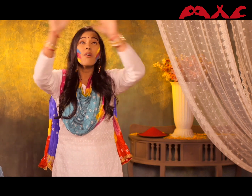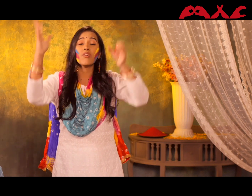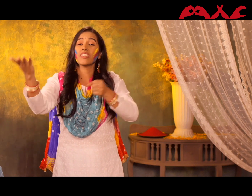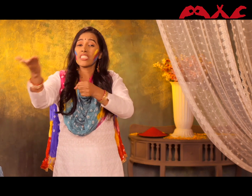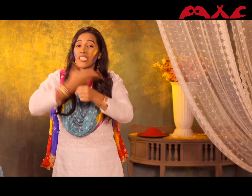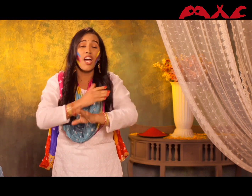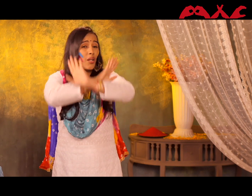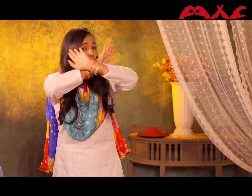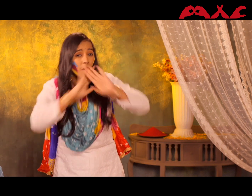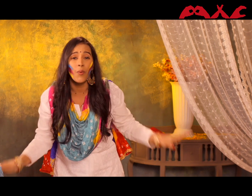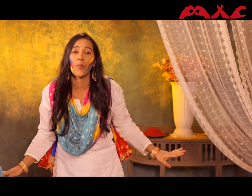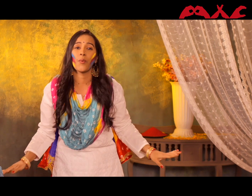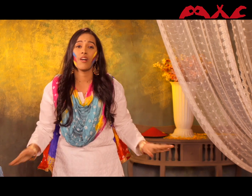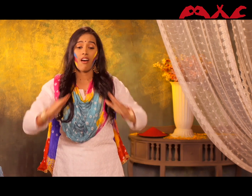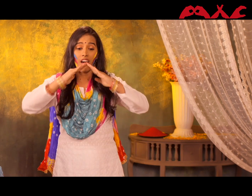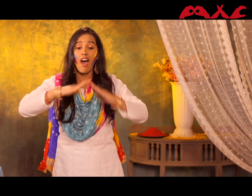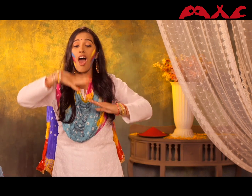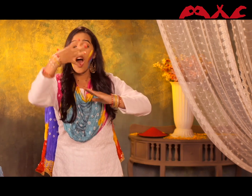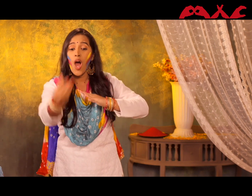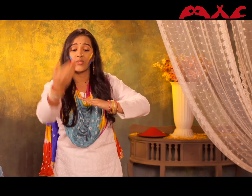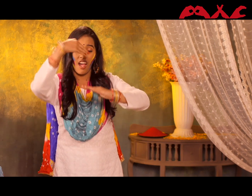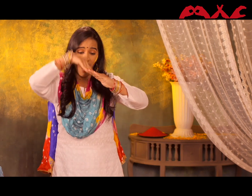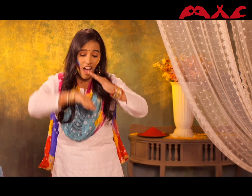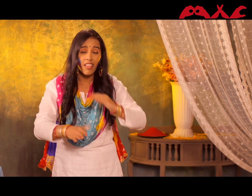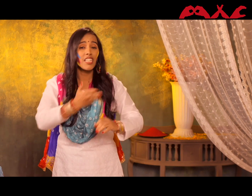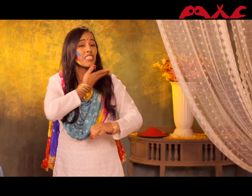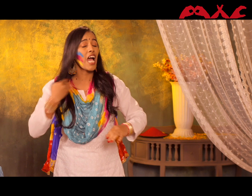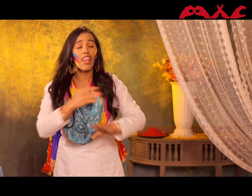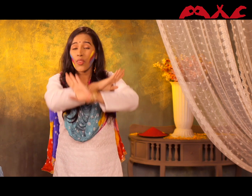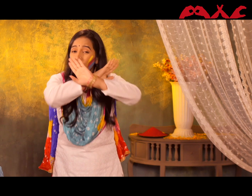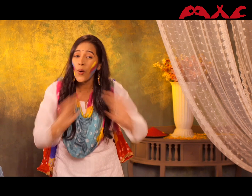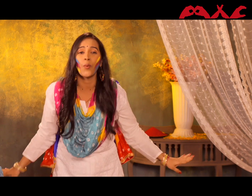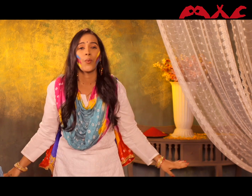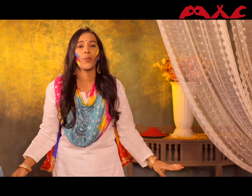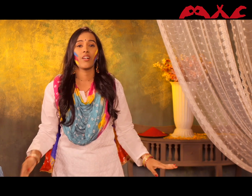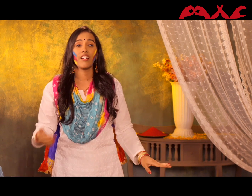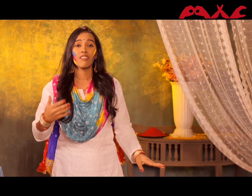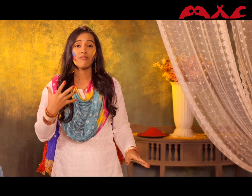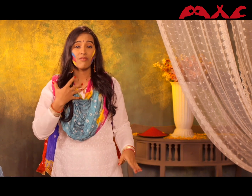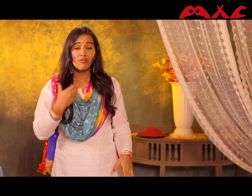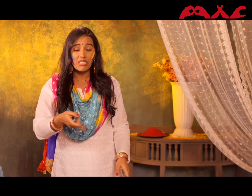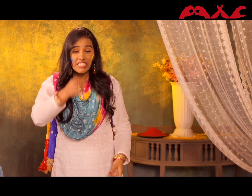that he could be killed by neither a human being nor an animal, neither indoors nor outdoors,